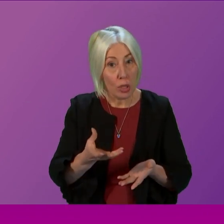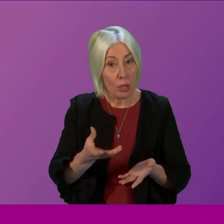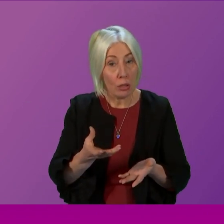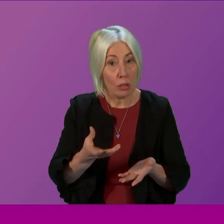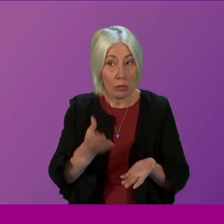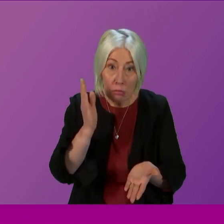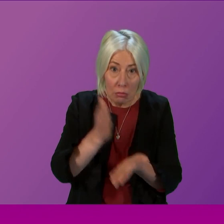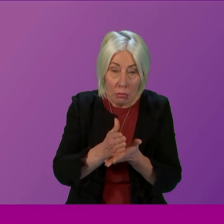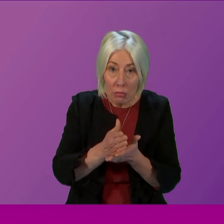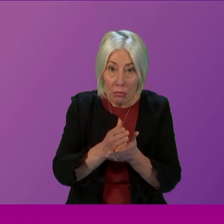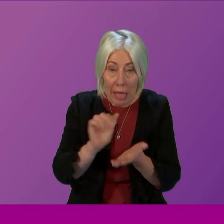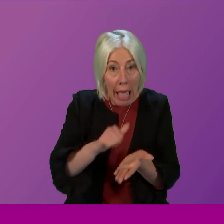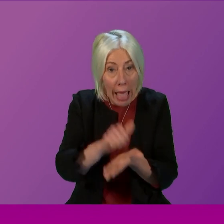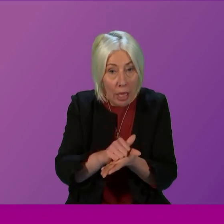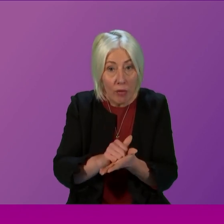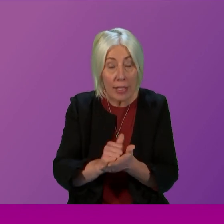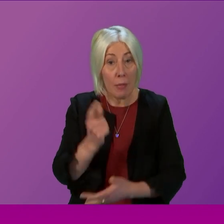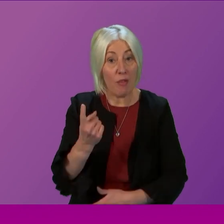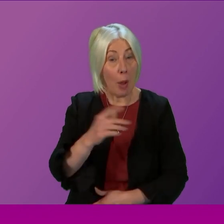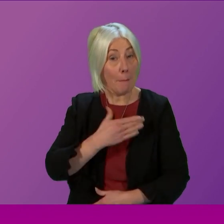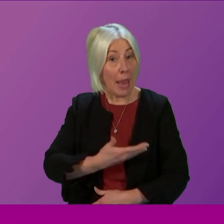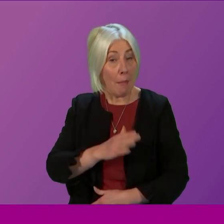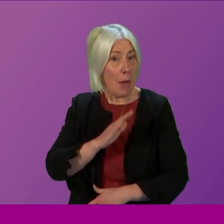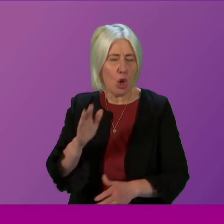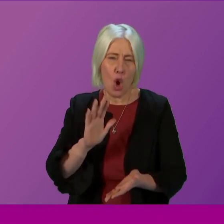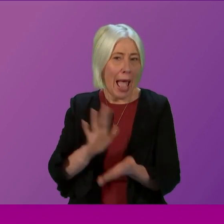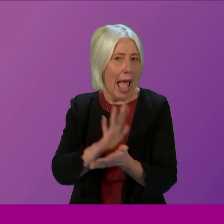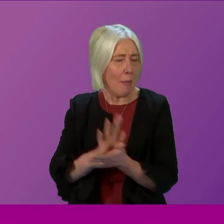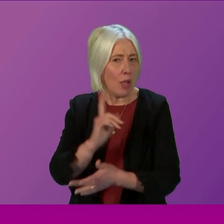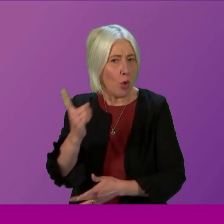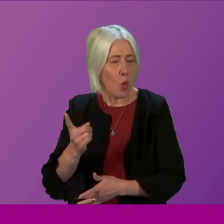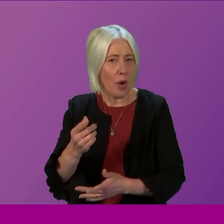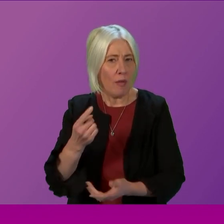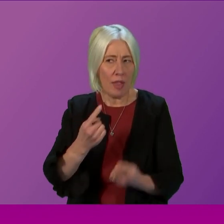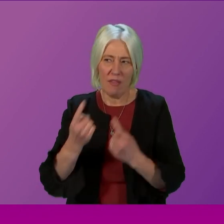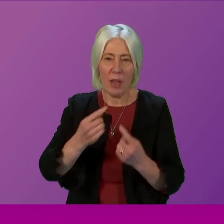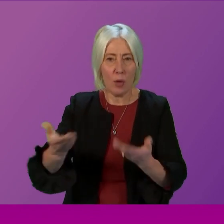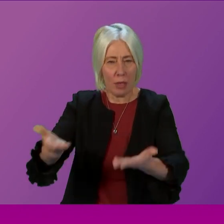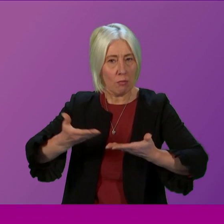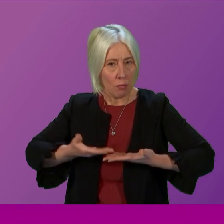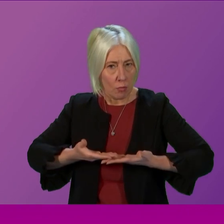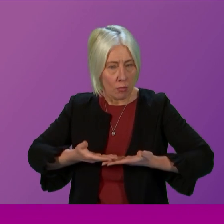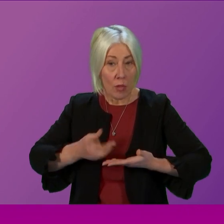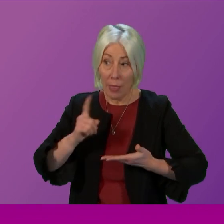accurate is a matter for them. If a member is dissatisfied with information that has been provided to them, it remains open to them